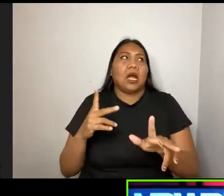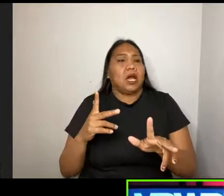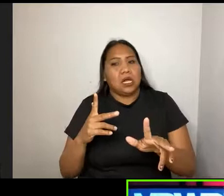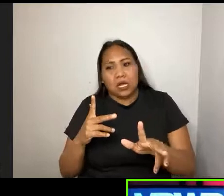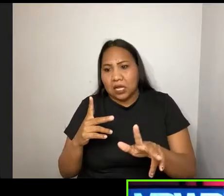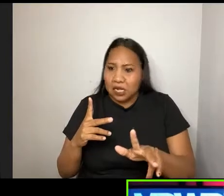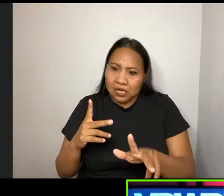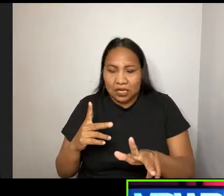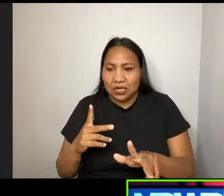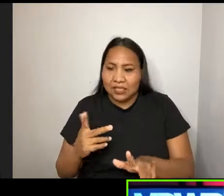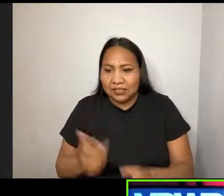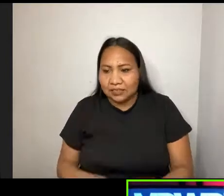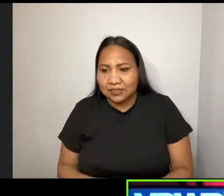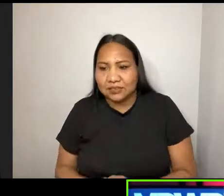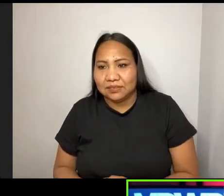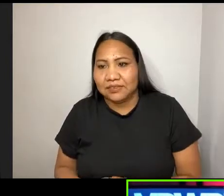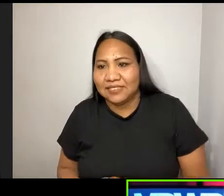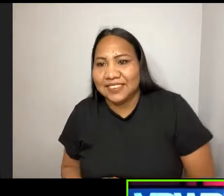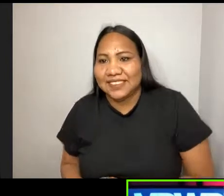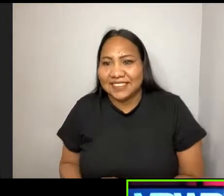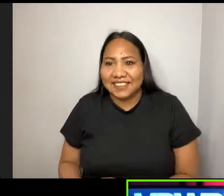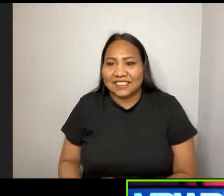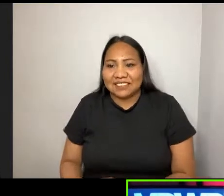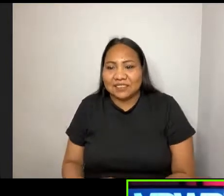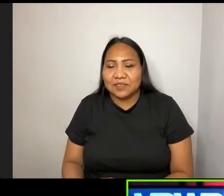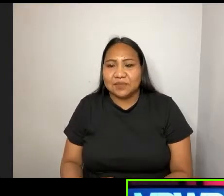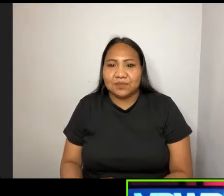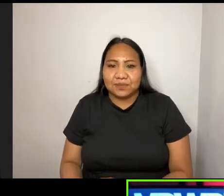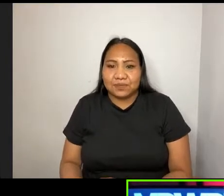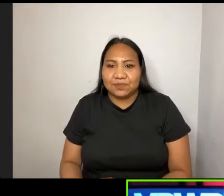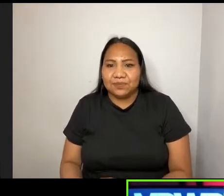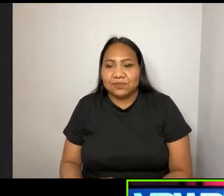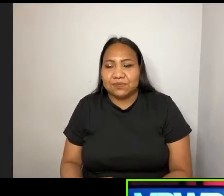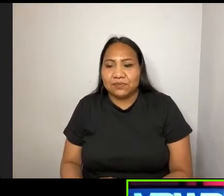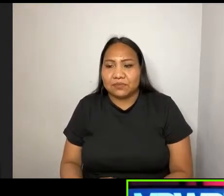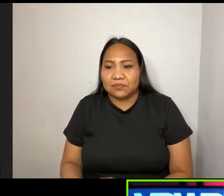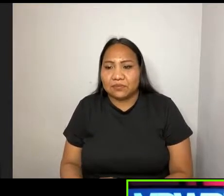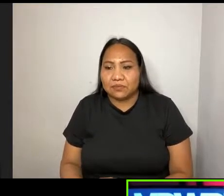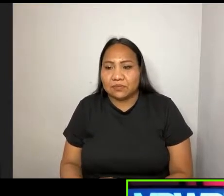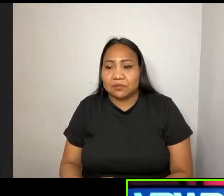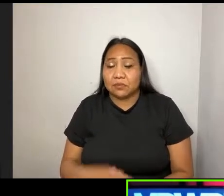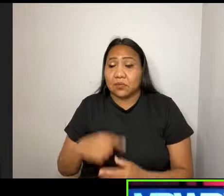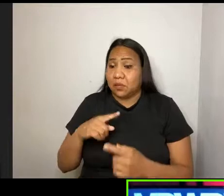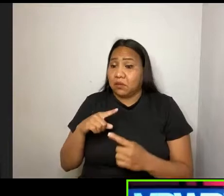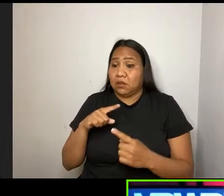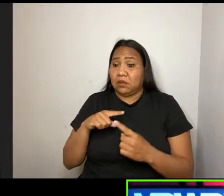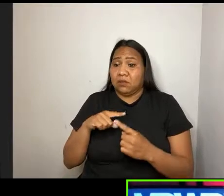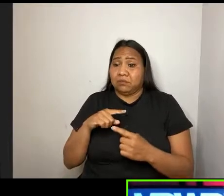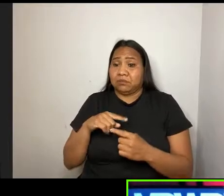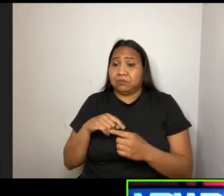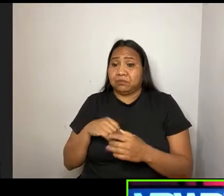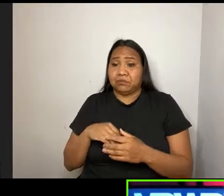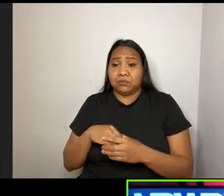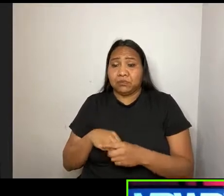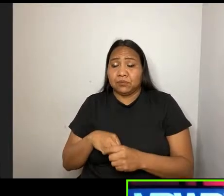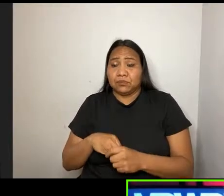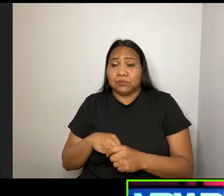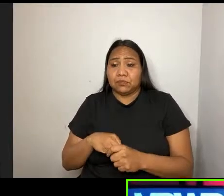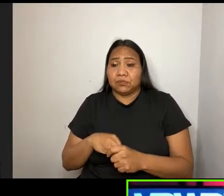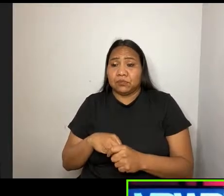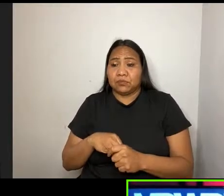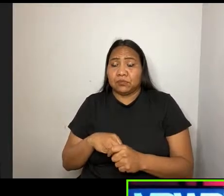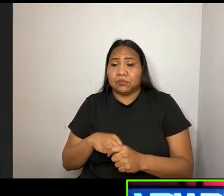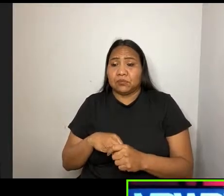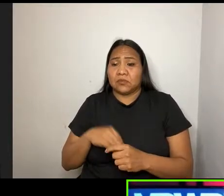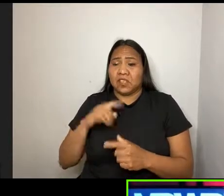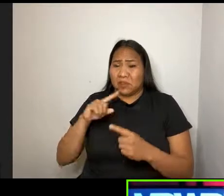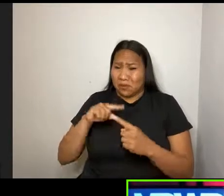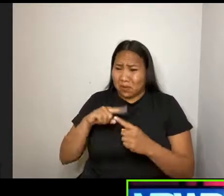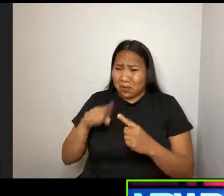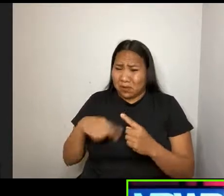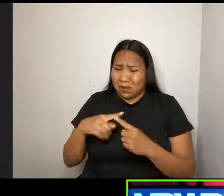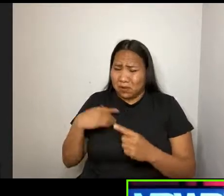realized that -- if you protect the culture, you are going to protect the people.